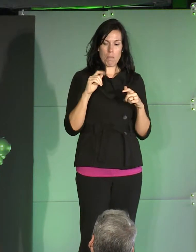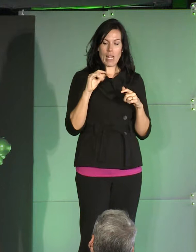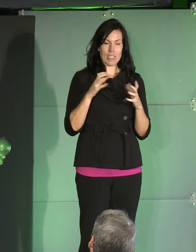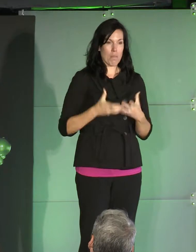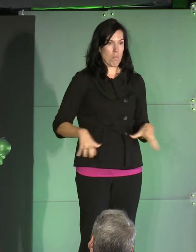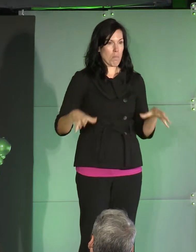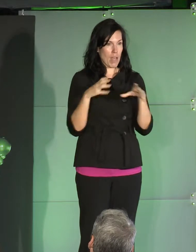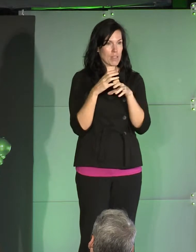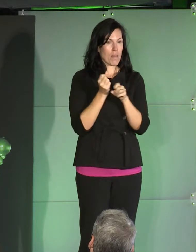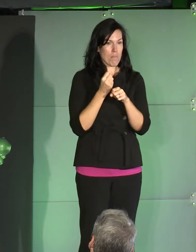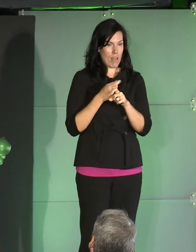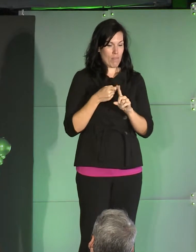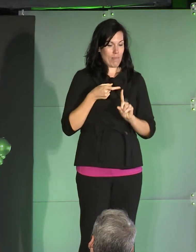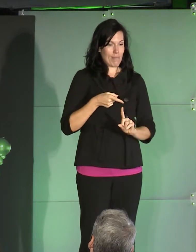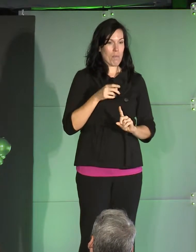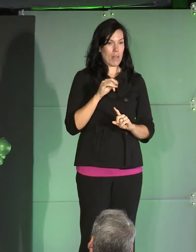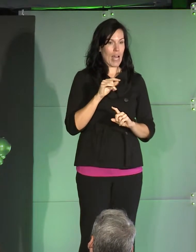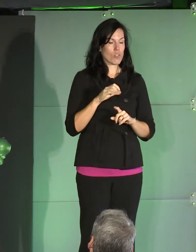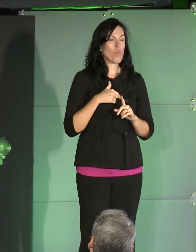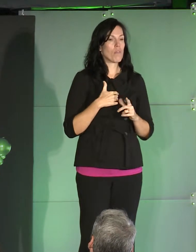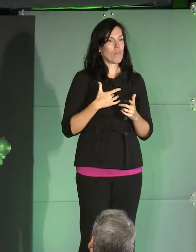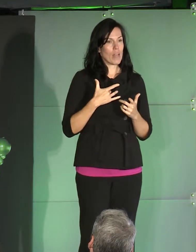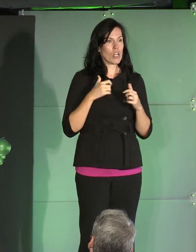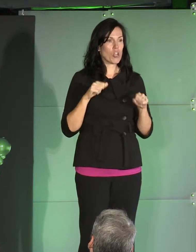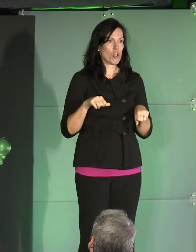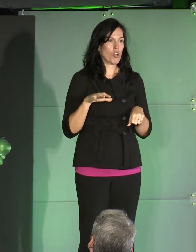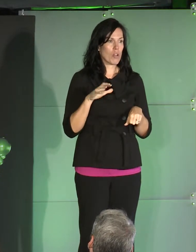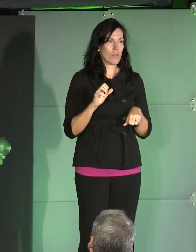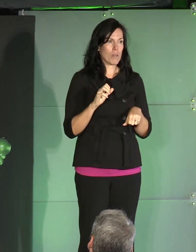made of starch plastic. So we felt that it could essentially be a food for that.